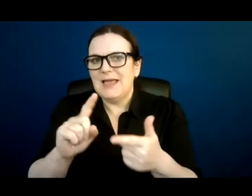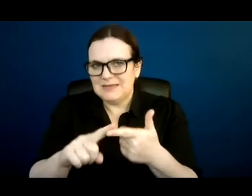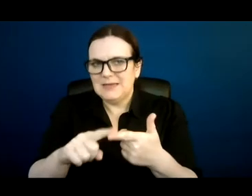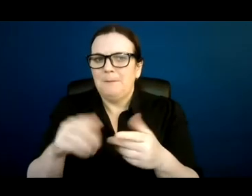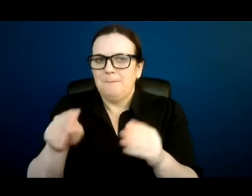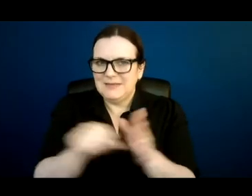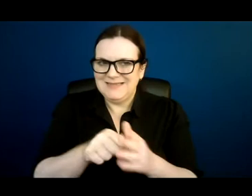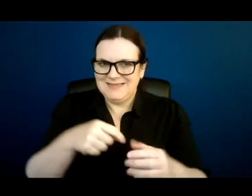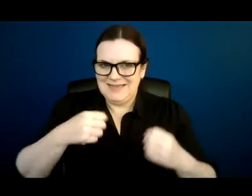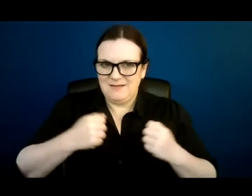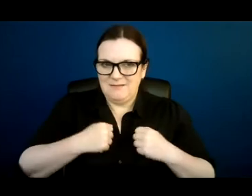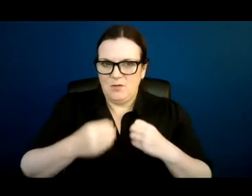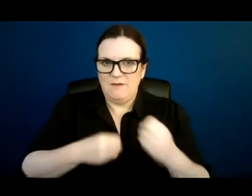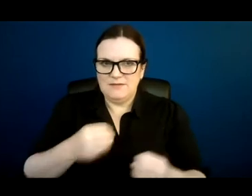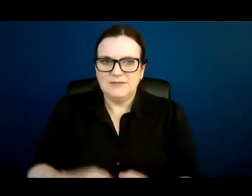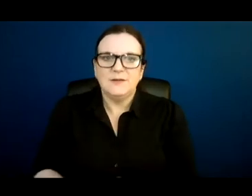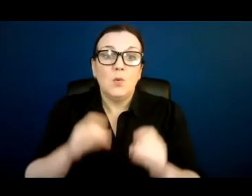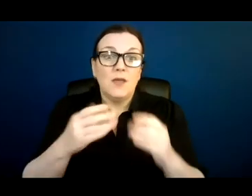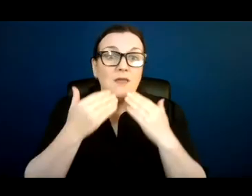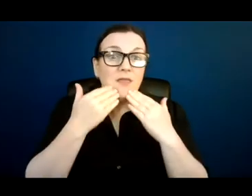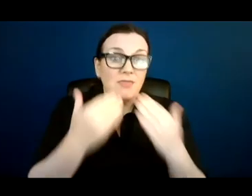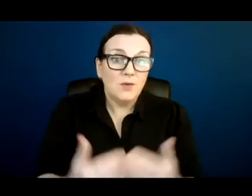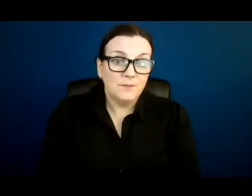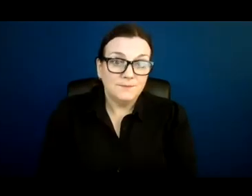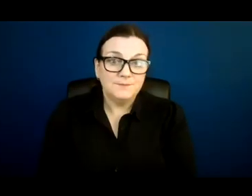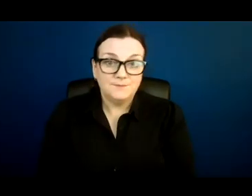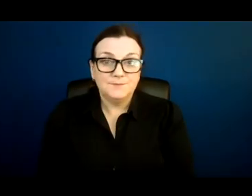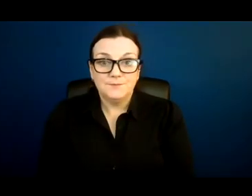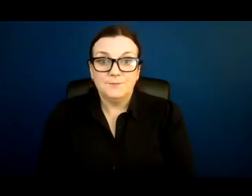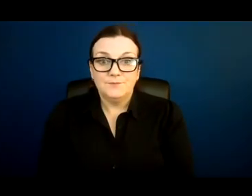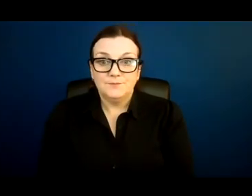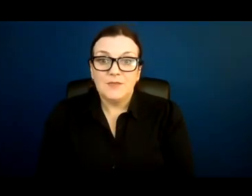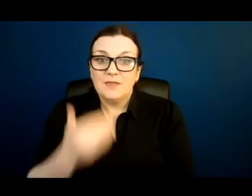: Okay, thank you. And then finally on this question,